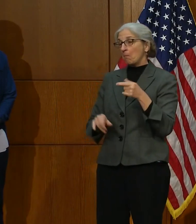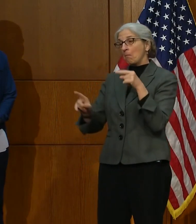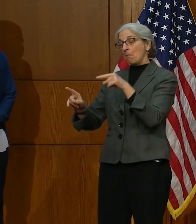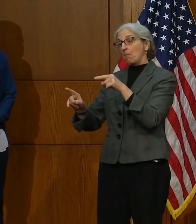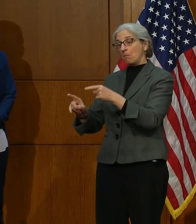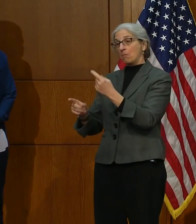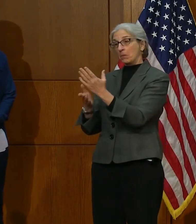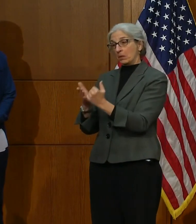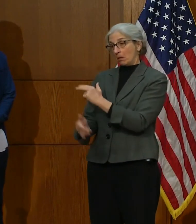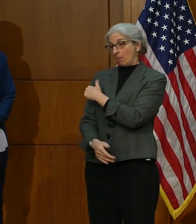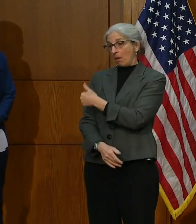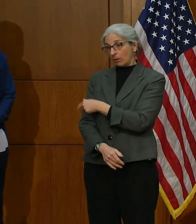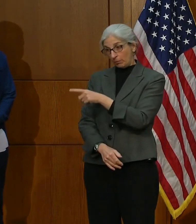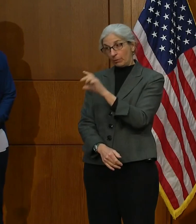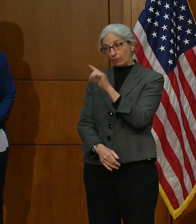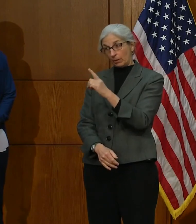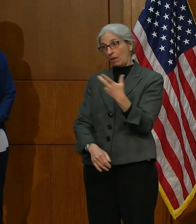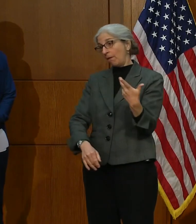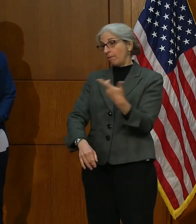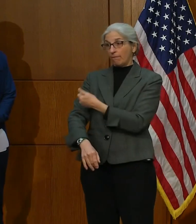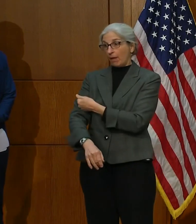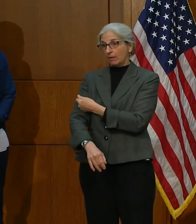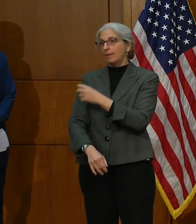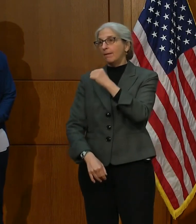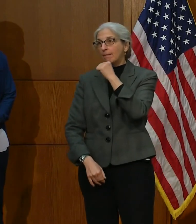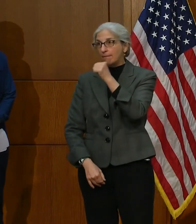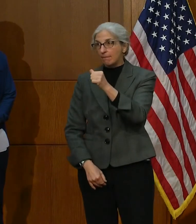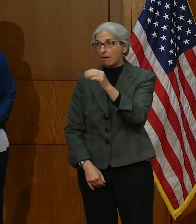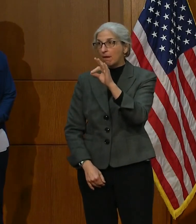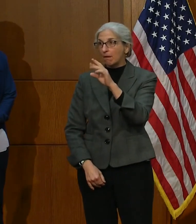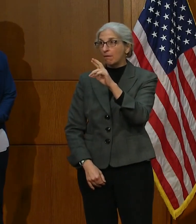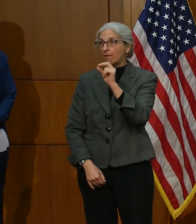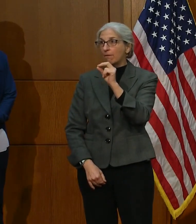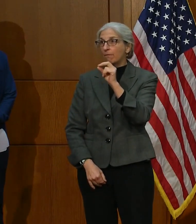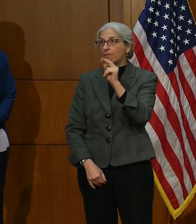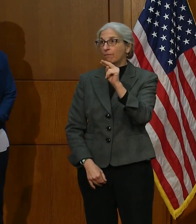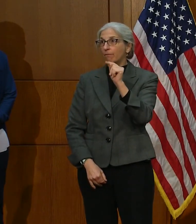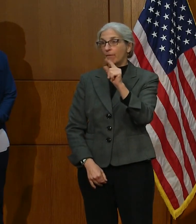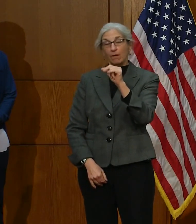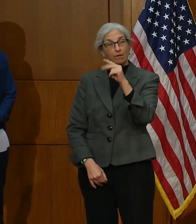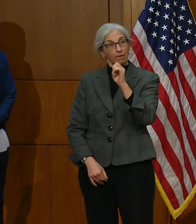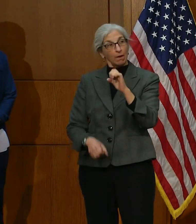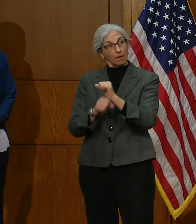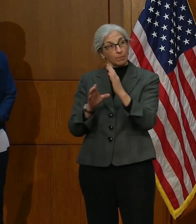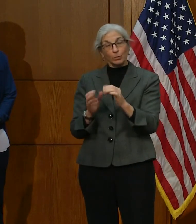SYSTEMS BECAUSE ON THE ONE HAND, WE KNOW THAT SOME HOSPITAL